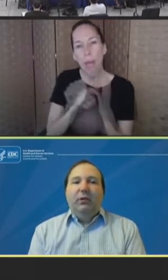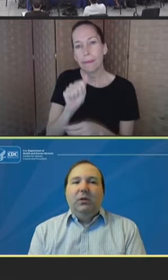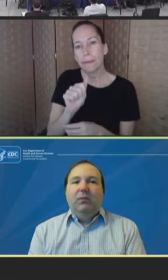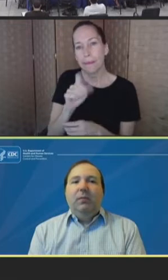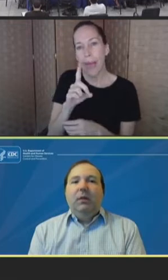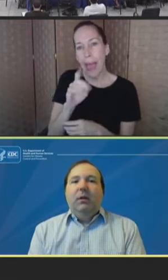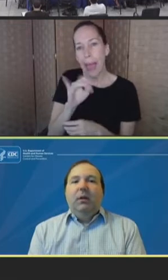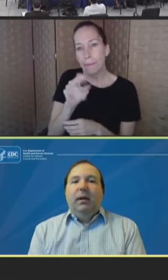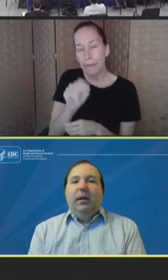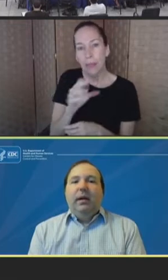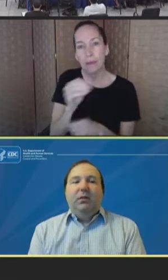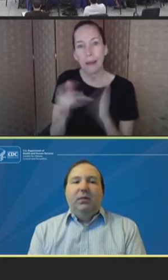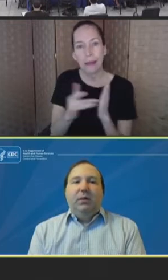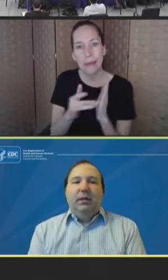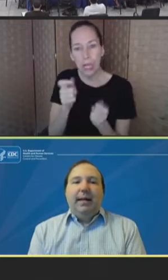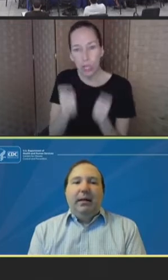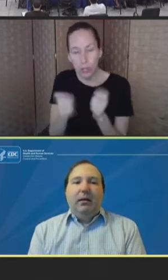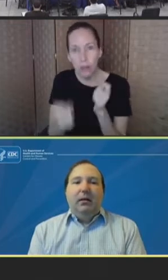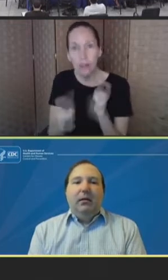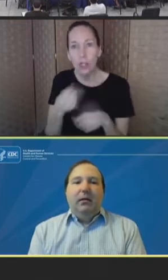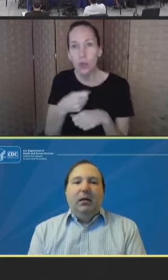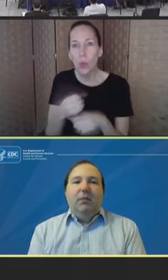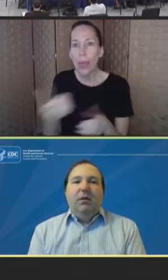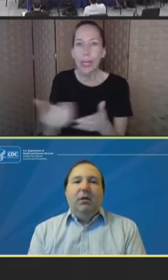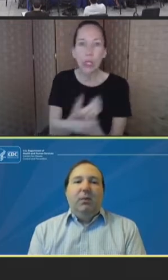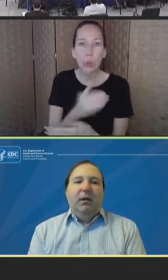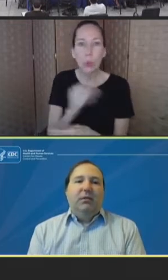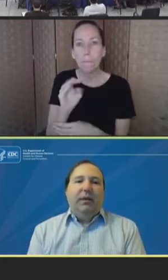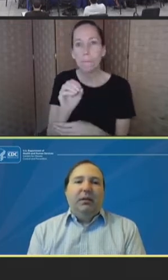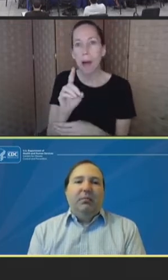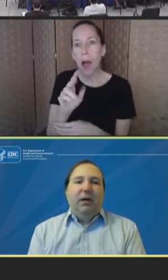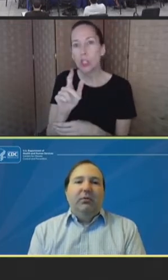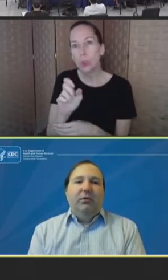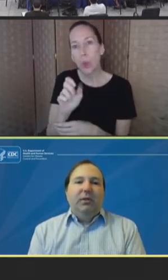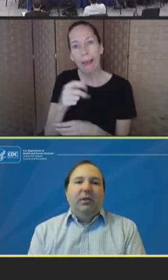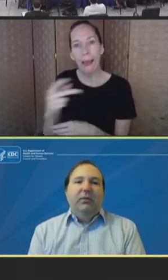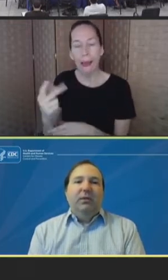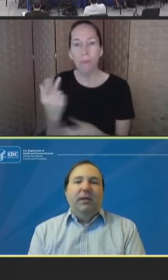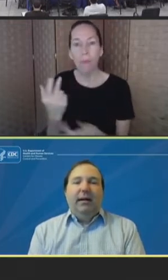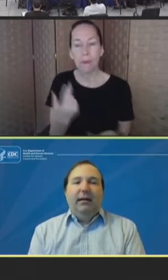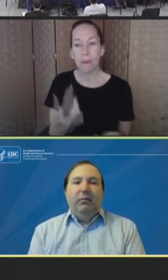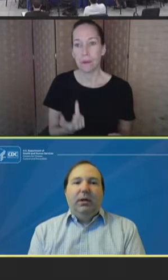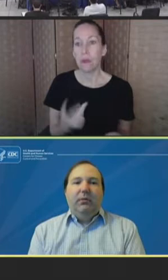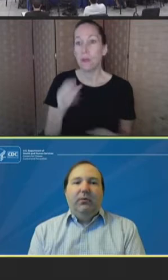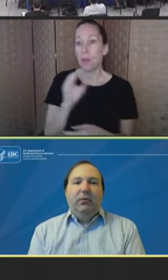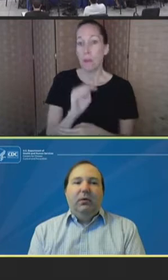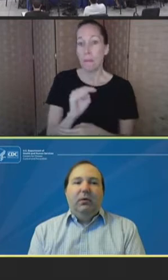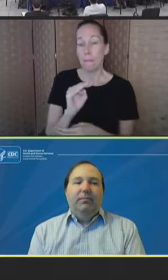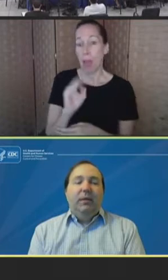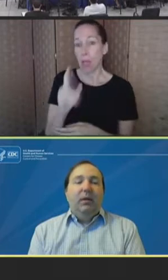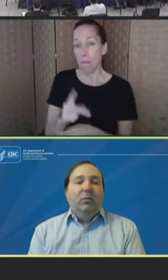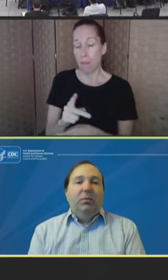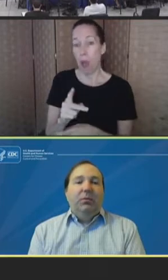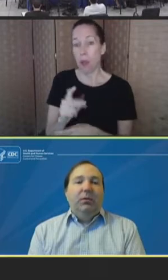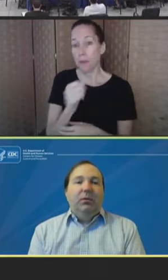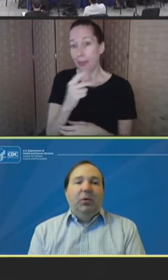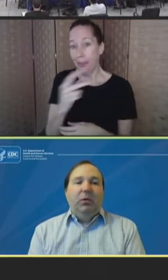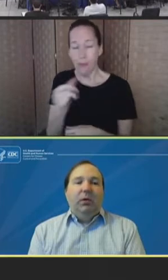And so, as of today, a monkeypox vaccine module v-safe is not yet ready for people to enroll,